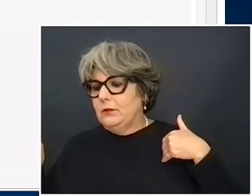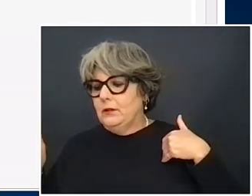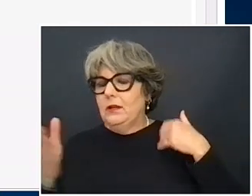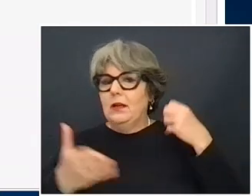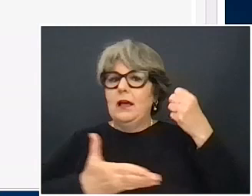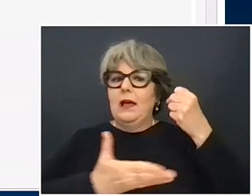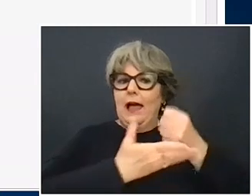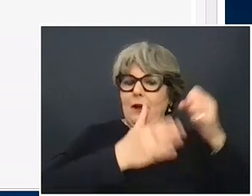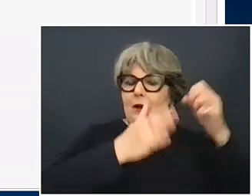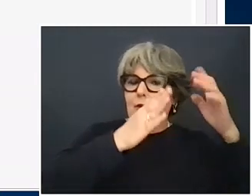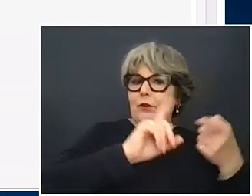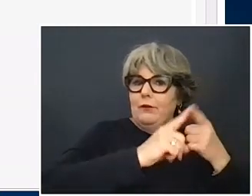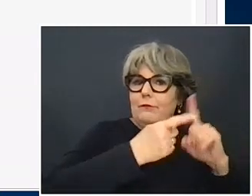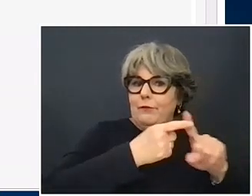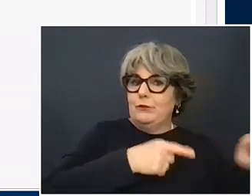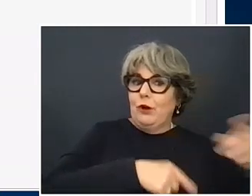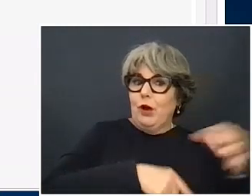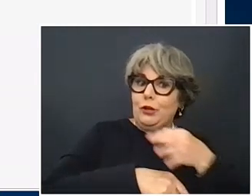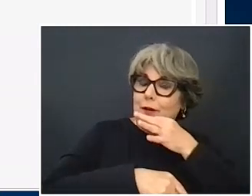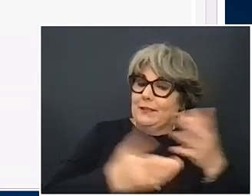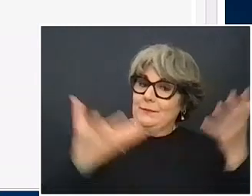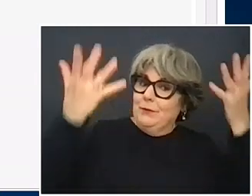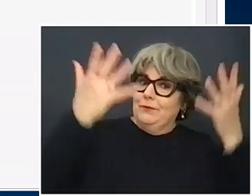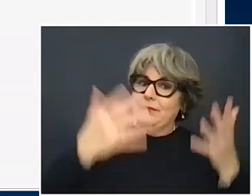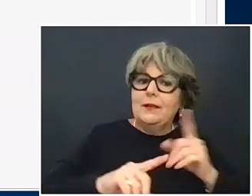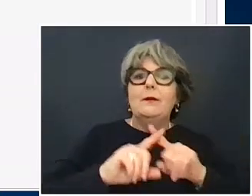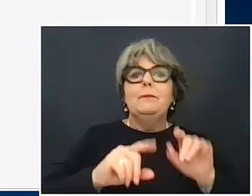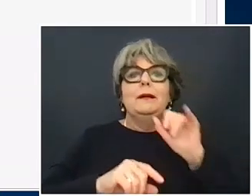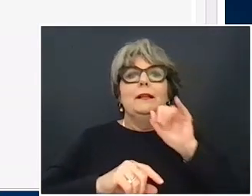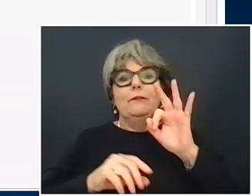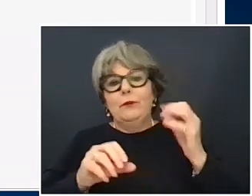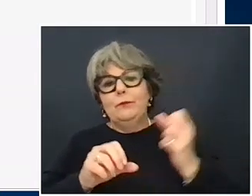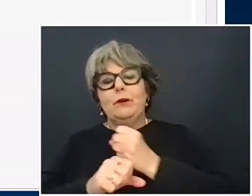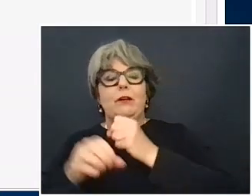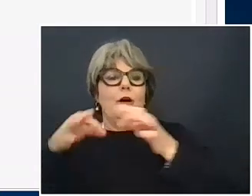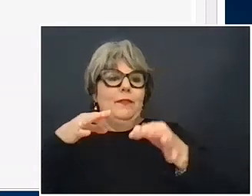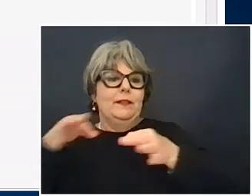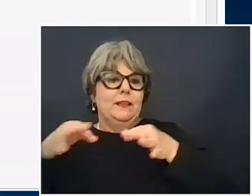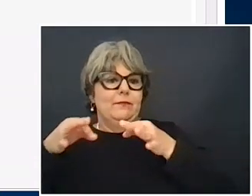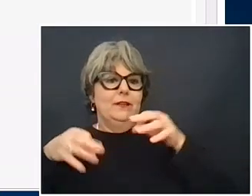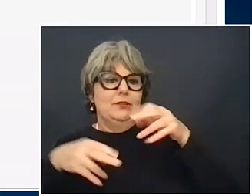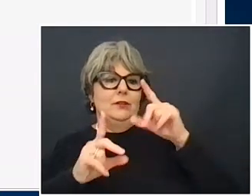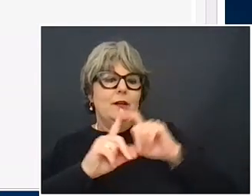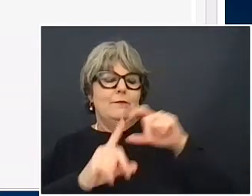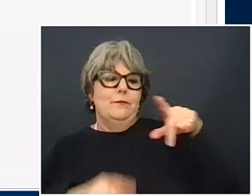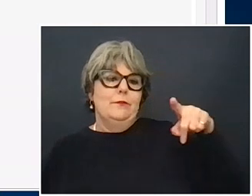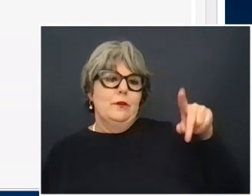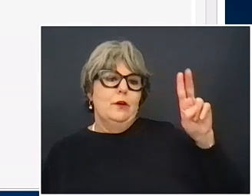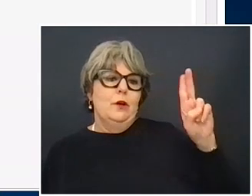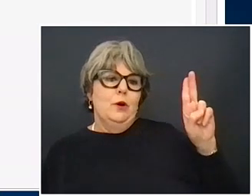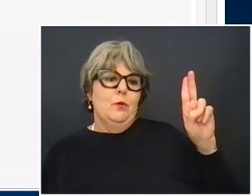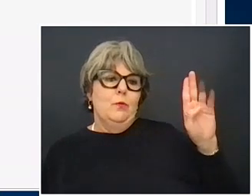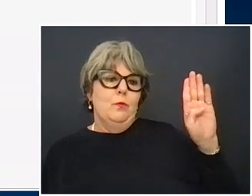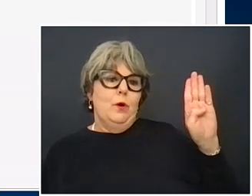experts. But assuming we prevail on definition of public, other than the public member, the rest of the committee